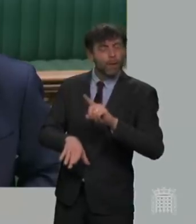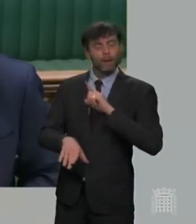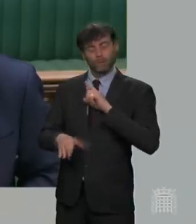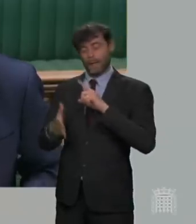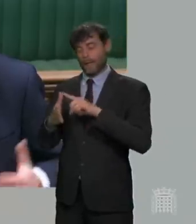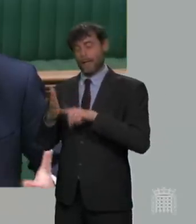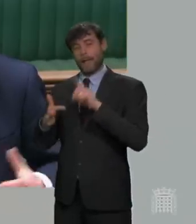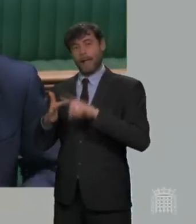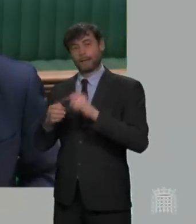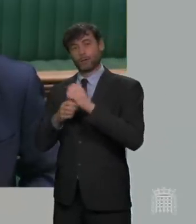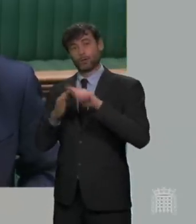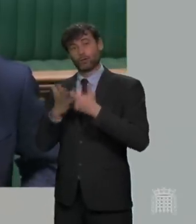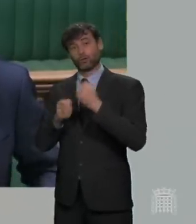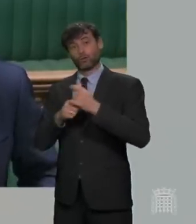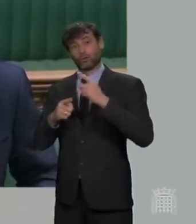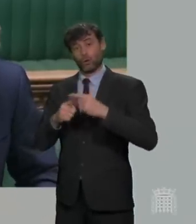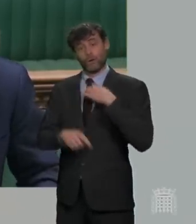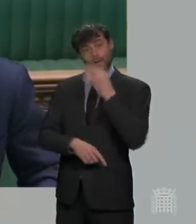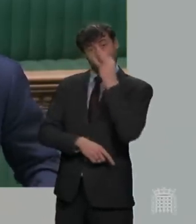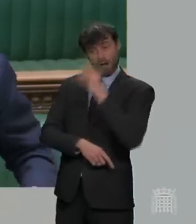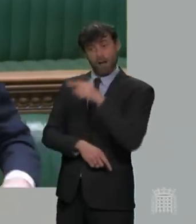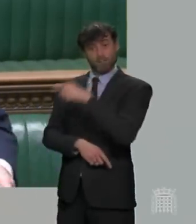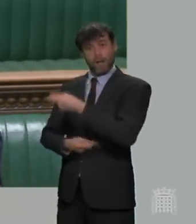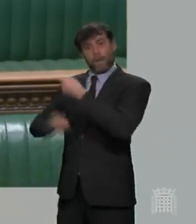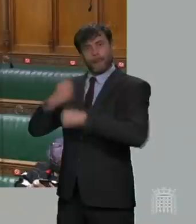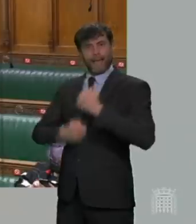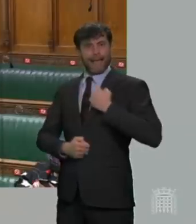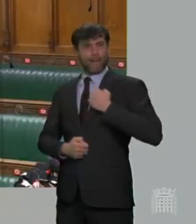to be our youth mental health ambassador. >> Karin Smyth (Bristol South) (Lab)